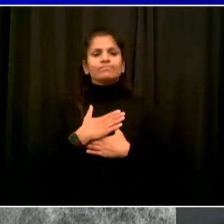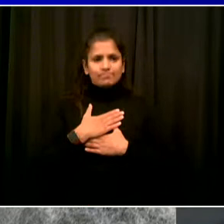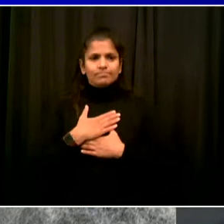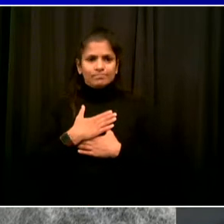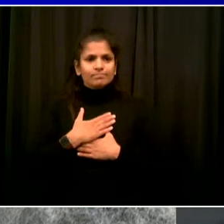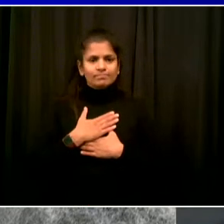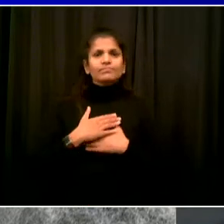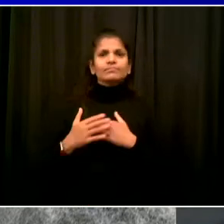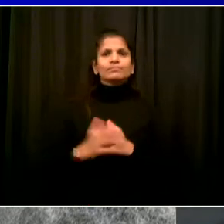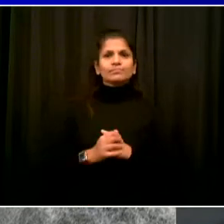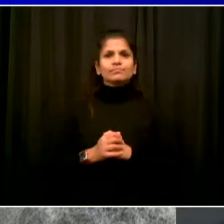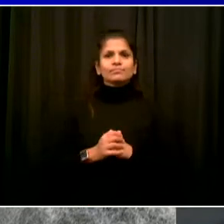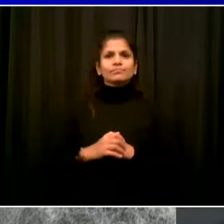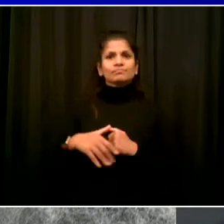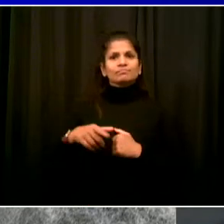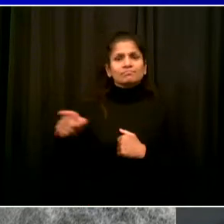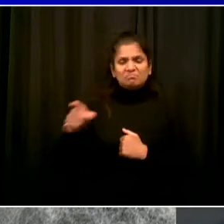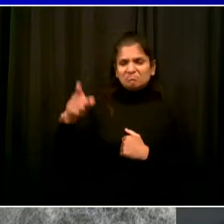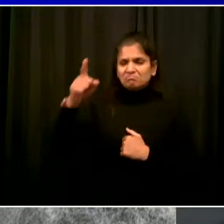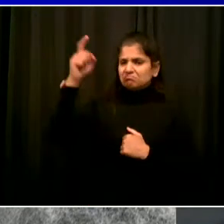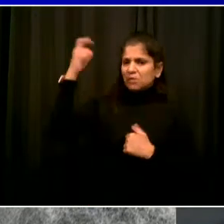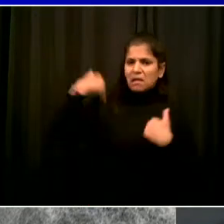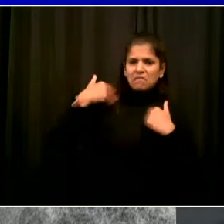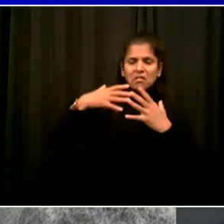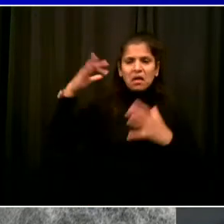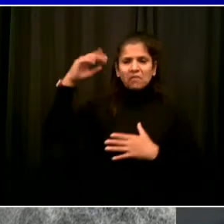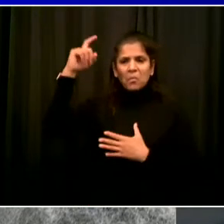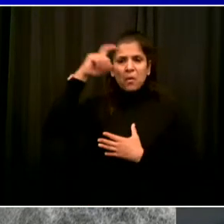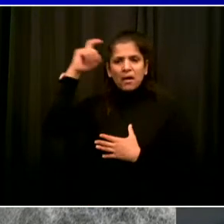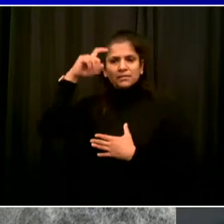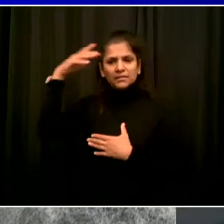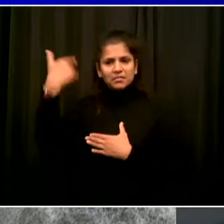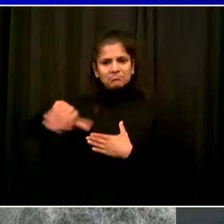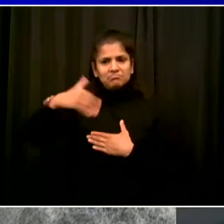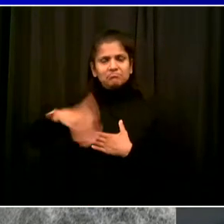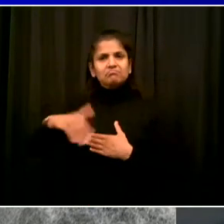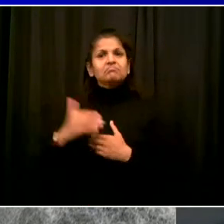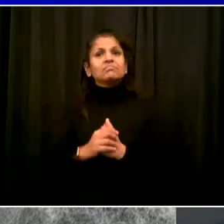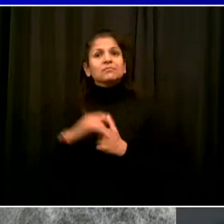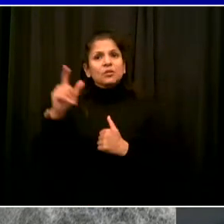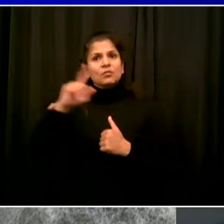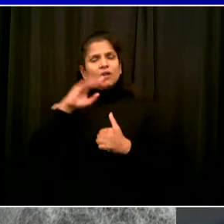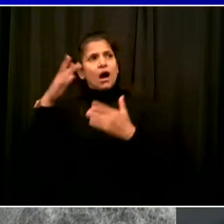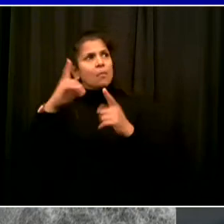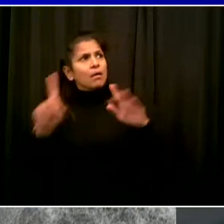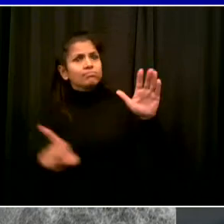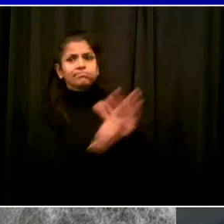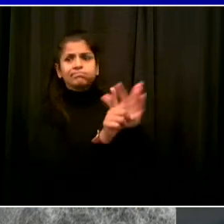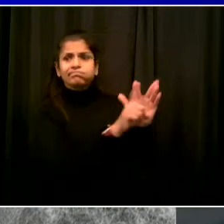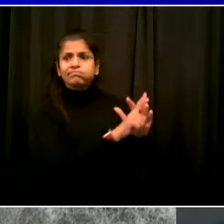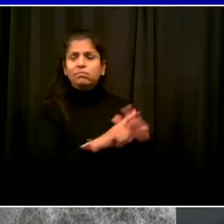CCHILDDREN. AND HE HAD A WISDOM, AN ABILITYY TO STAY STEADY NO MATTER HOW CHOPPY THE WATERS. IT WAS JUST